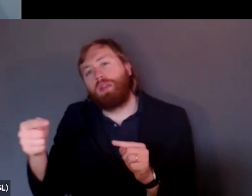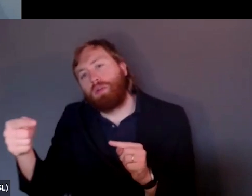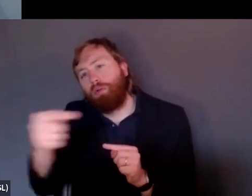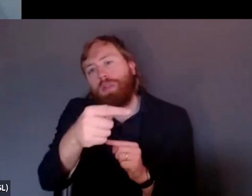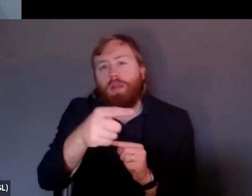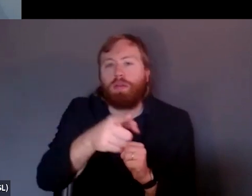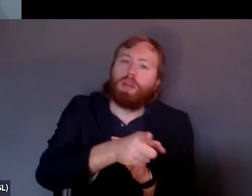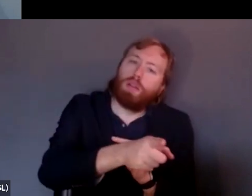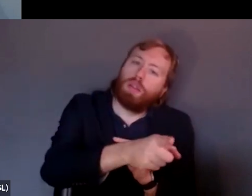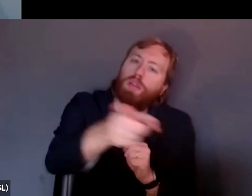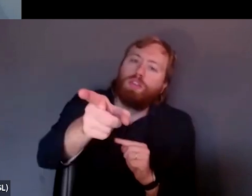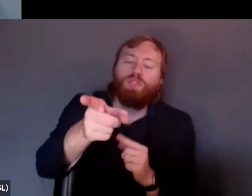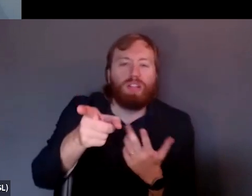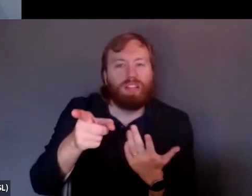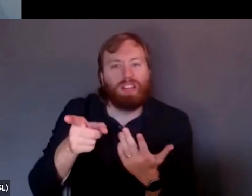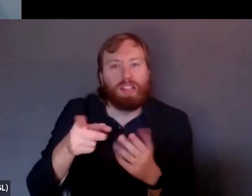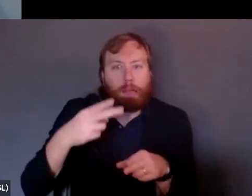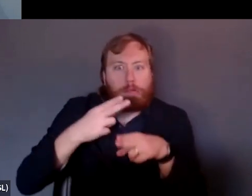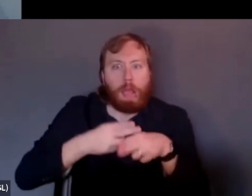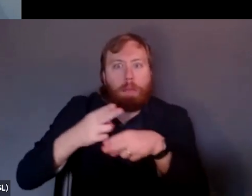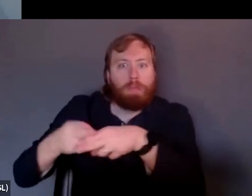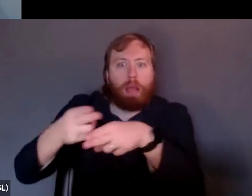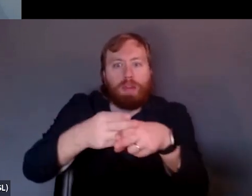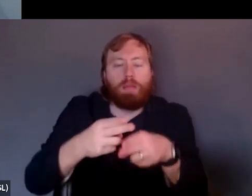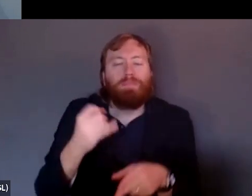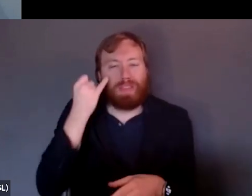If we had an optional read this map to me button,